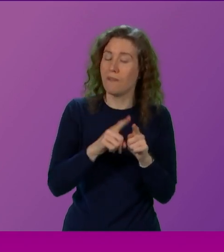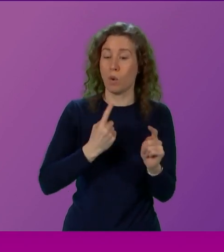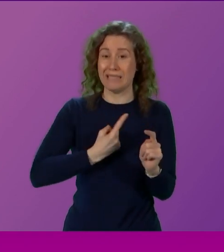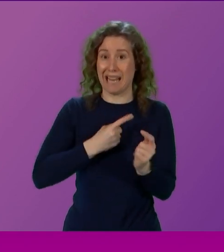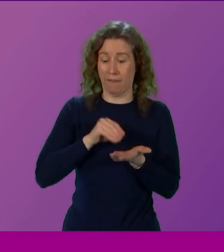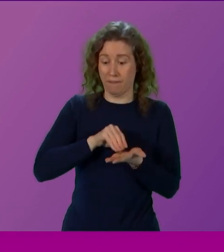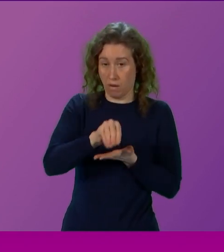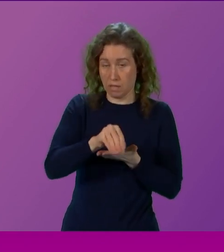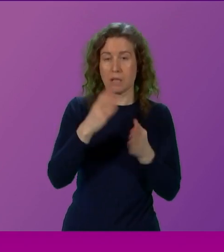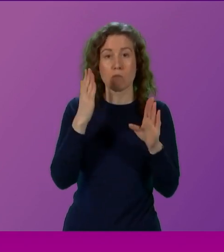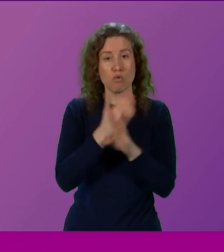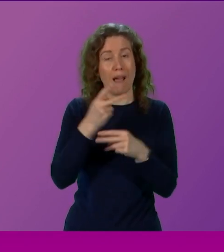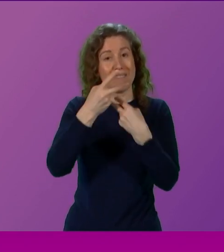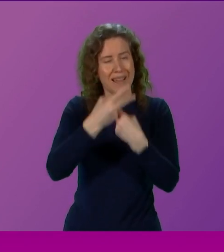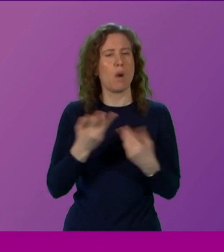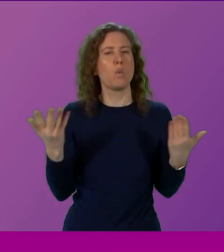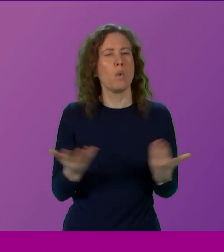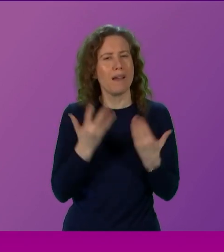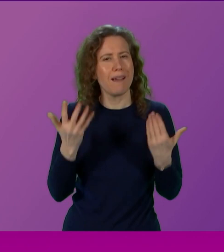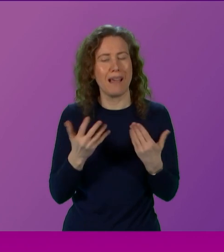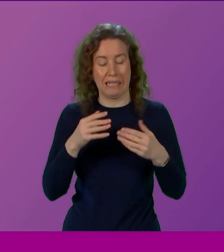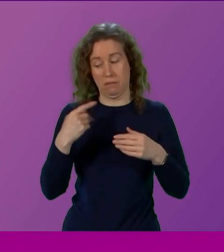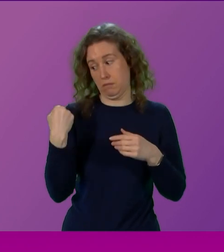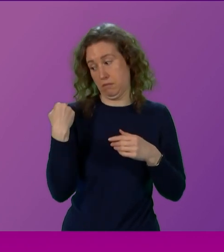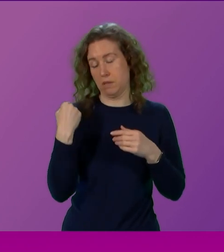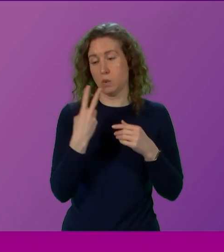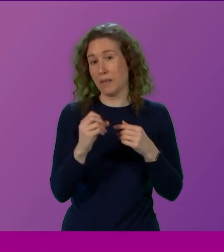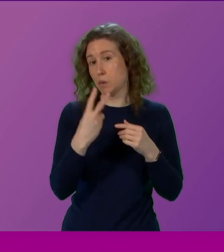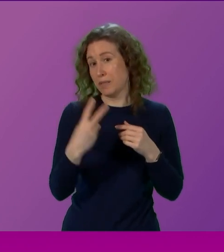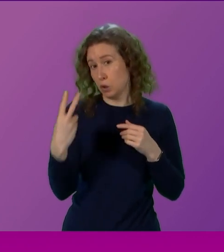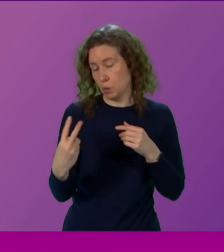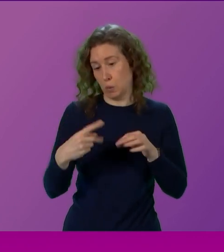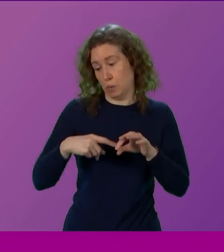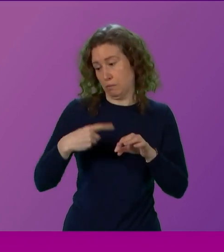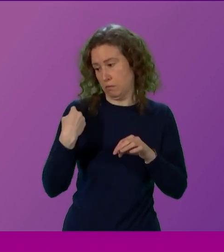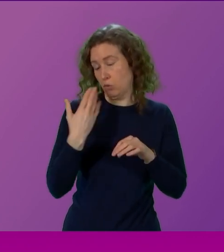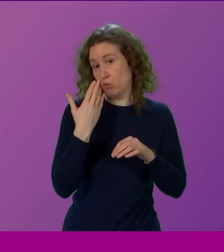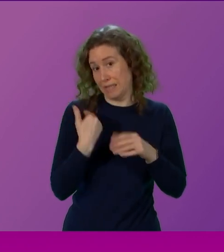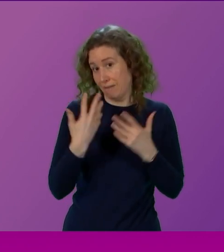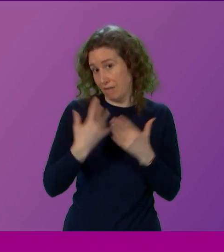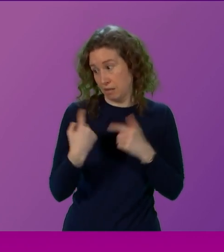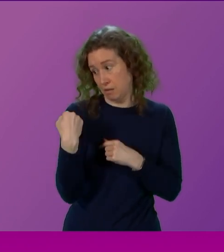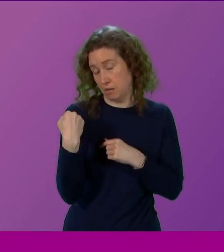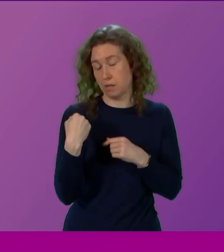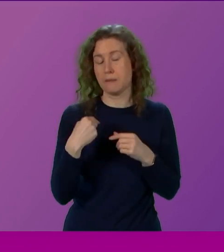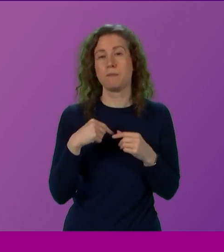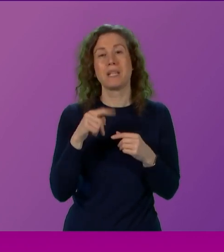private care. In the second quarter of 2022, which are the most recent figures, in Wales,